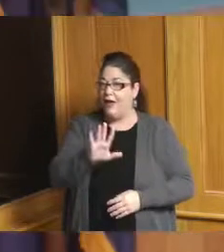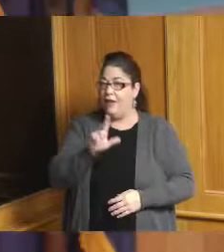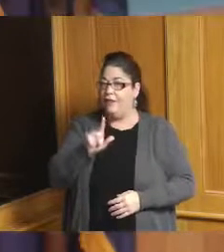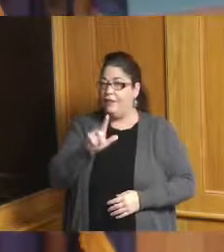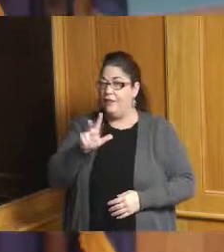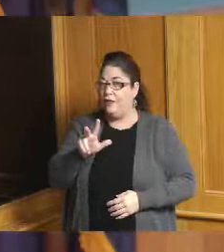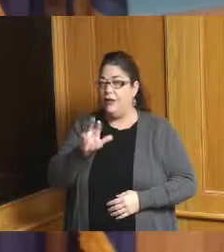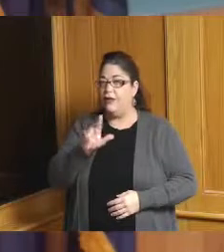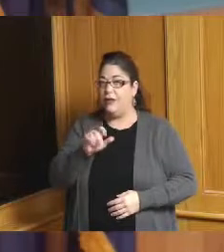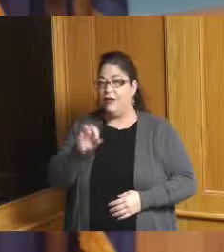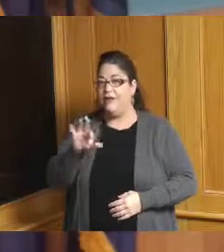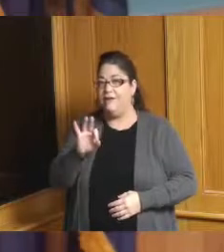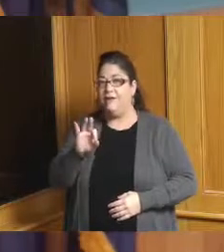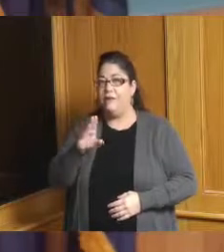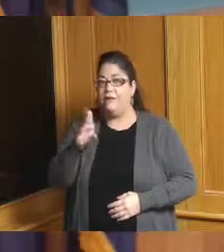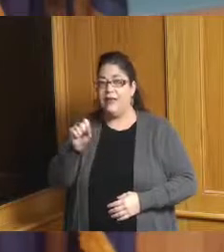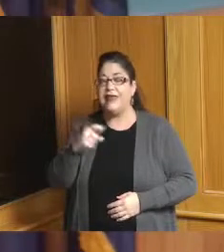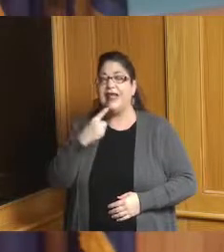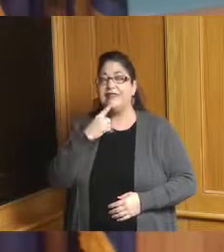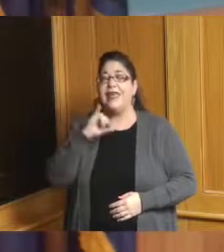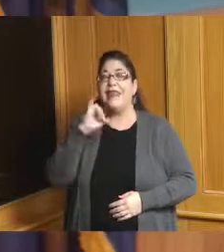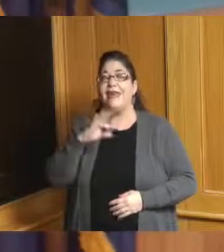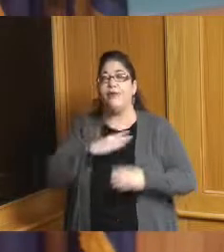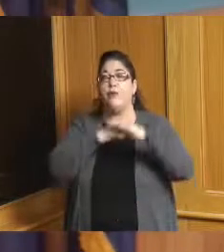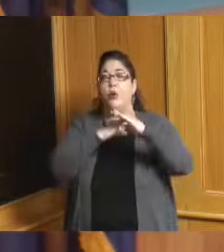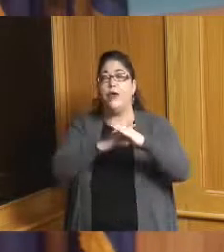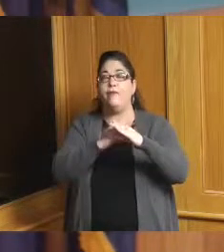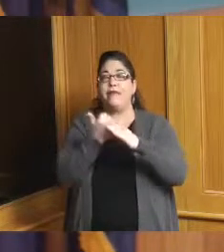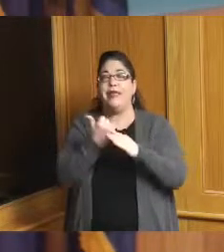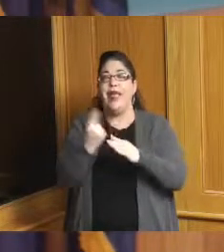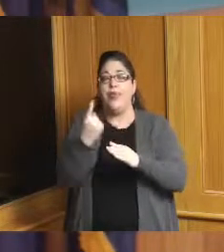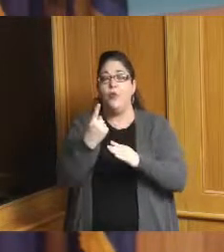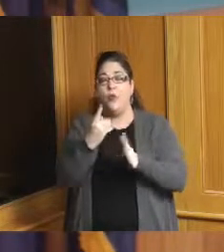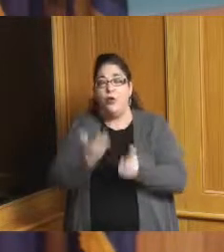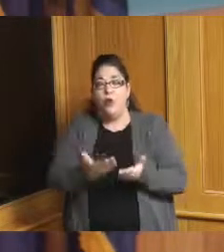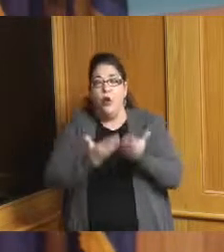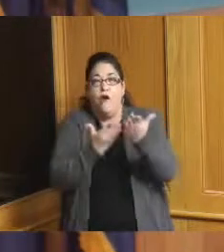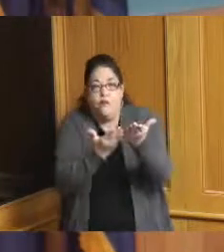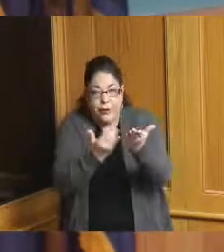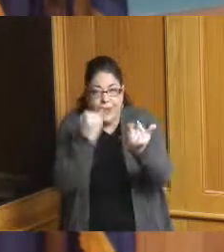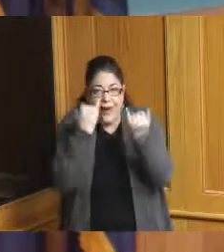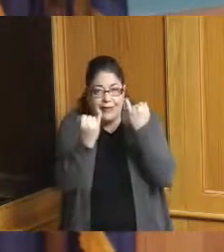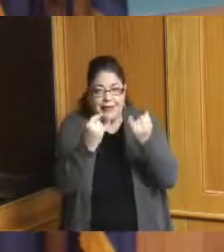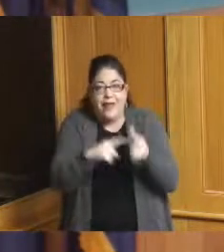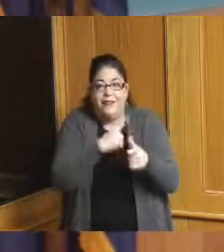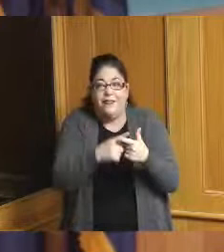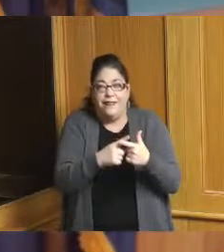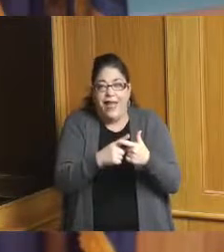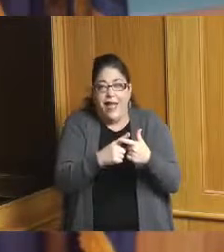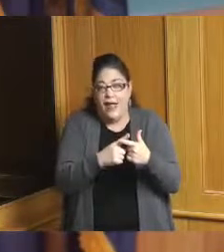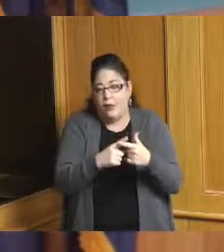prohibit from anyone giving ideas there would have never been a 513 Relief bus now I didn't get here